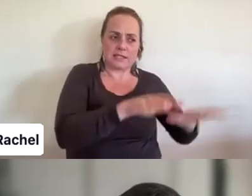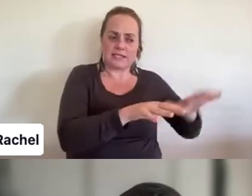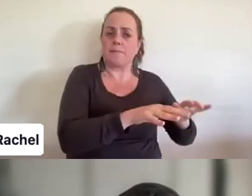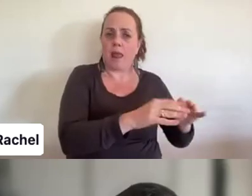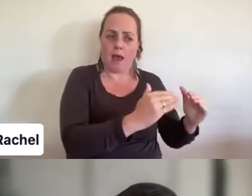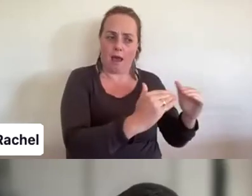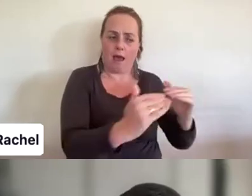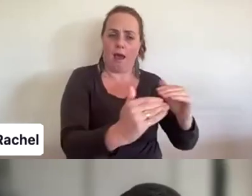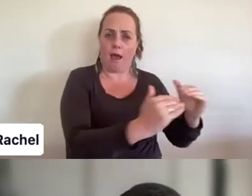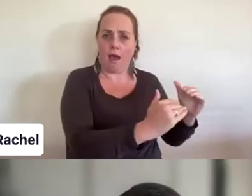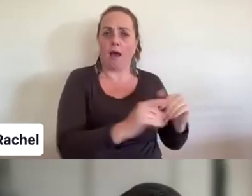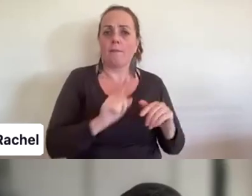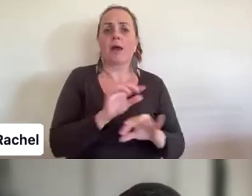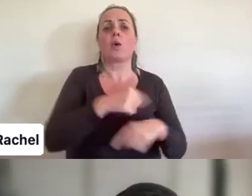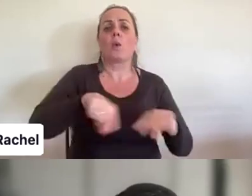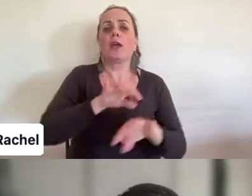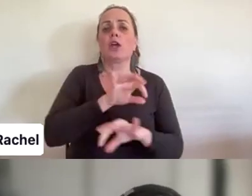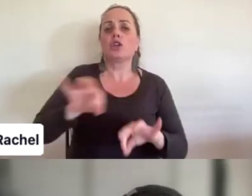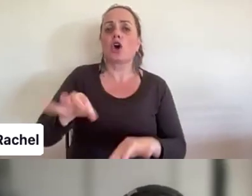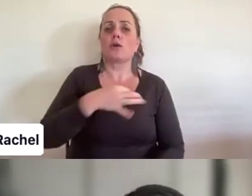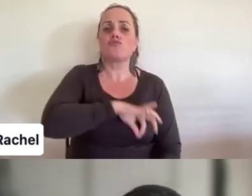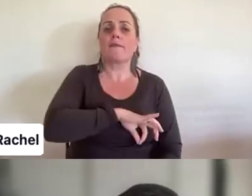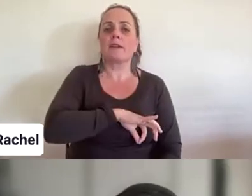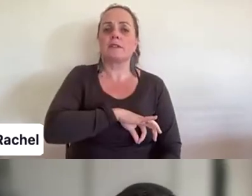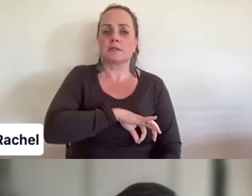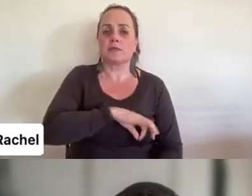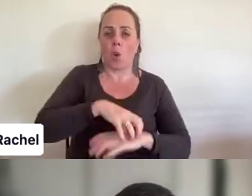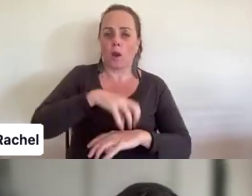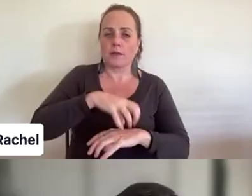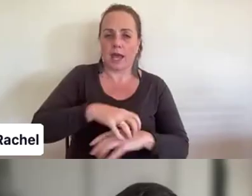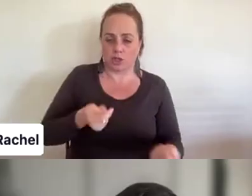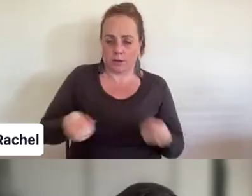a non profit organisation that's managing this programme, working closely with the Department